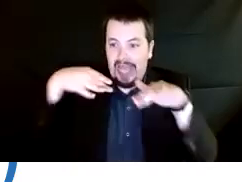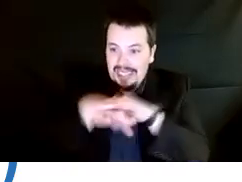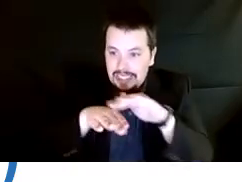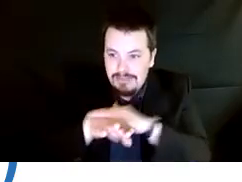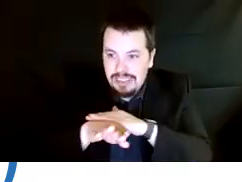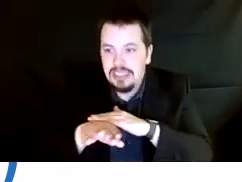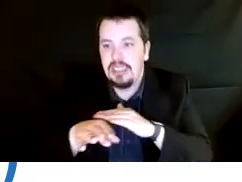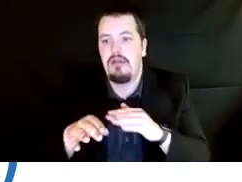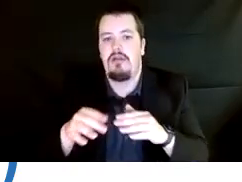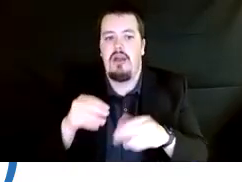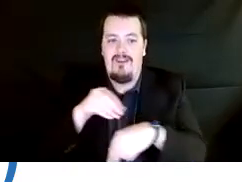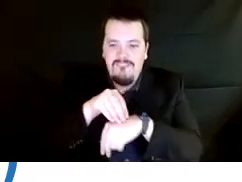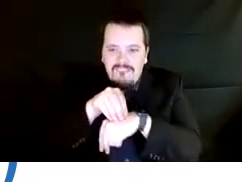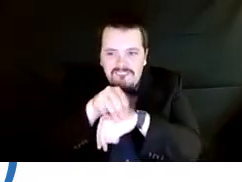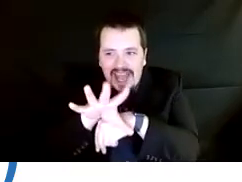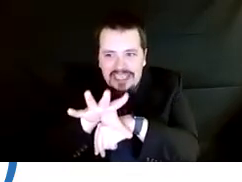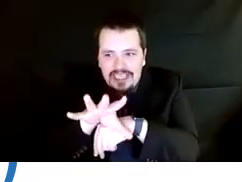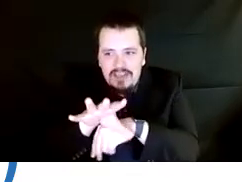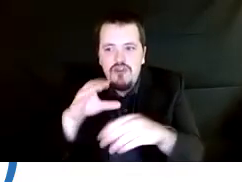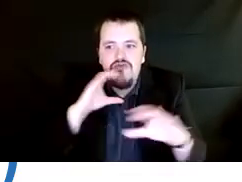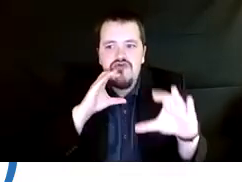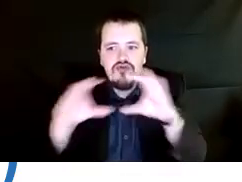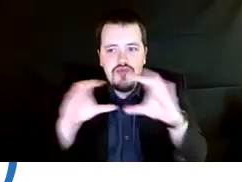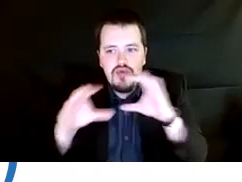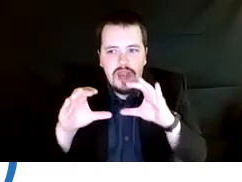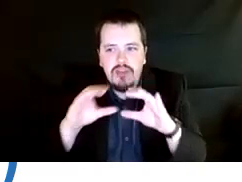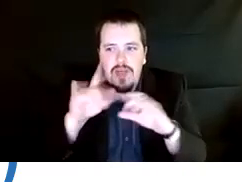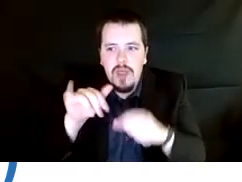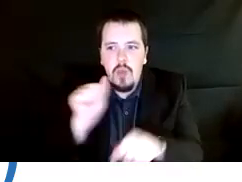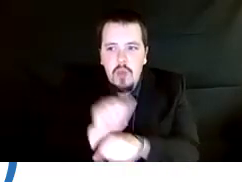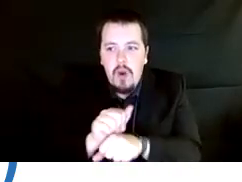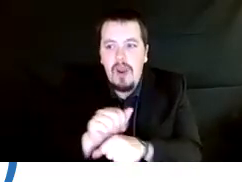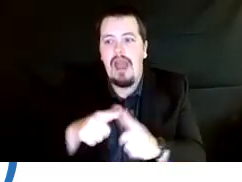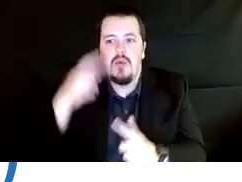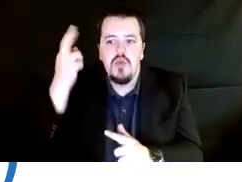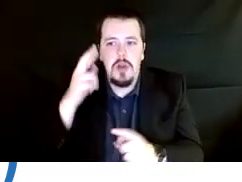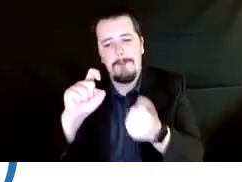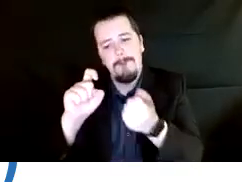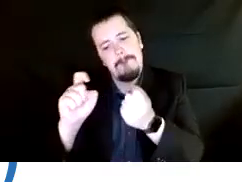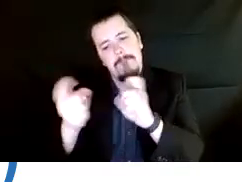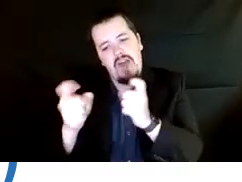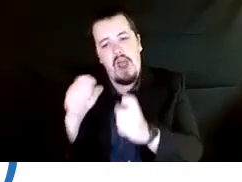effective communication, and reasonable modification of policies, practices and